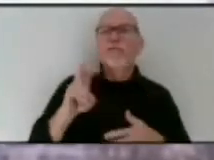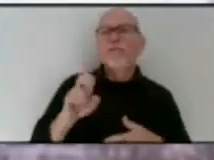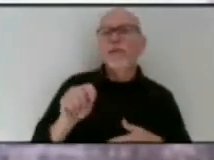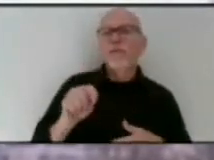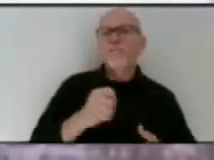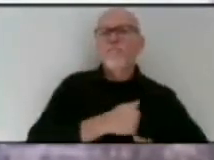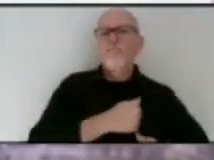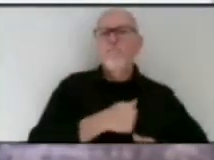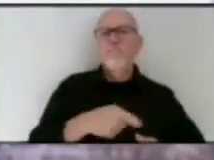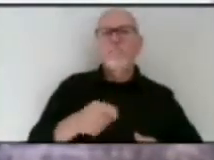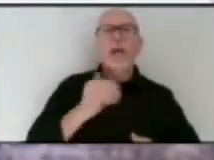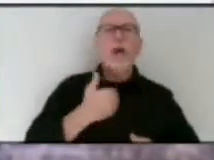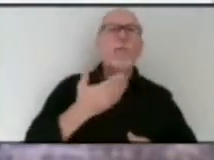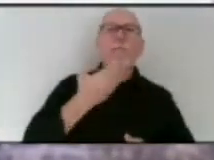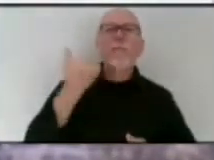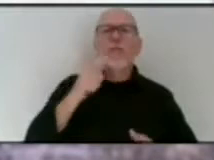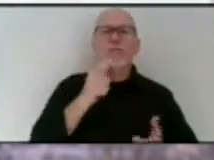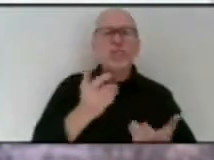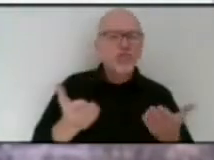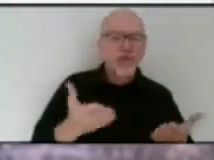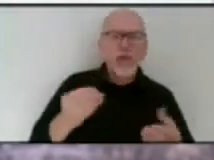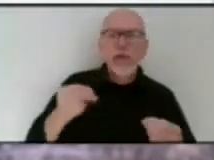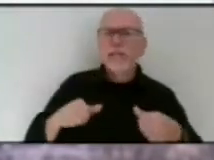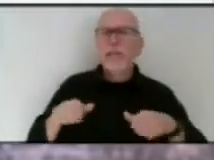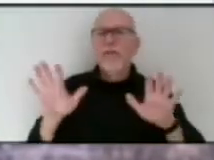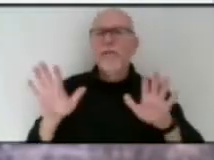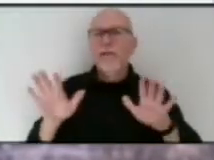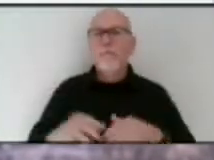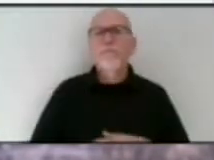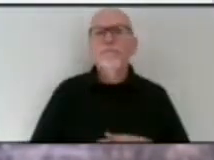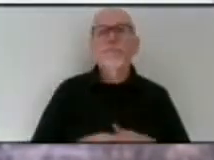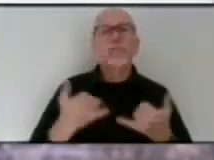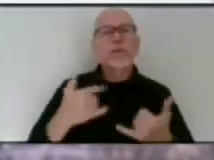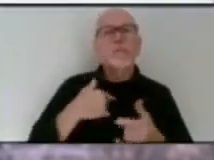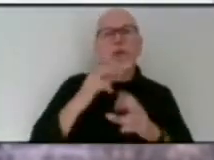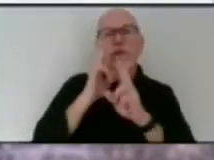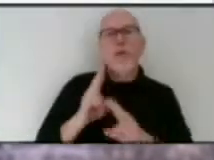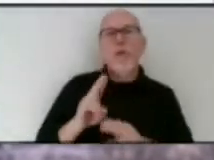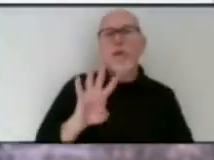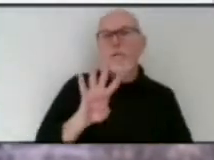served and sacrificed. Today we honor the 41 million who have put on the